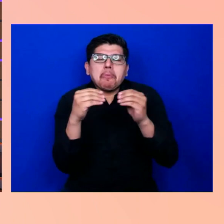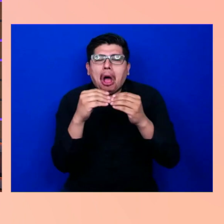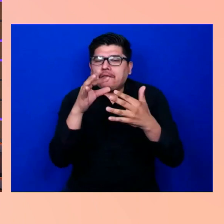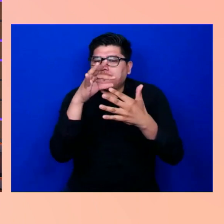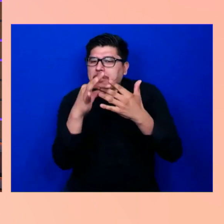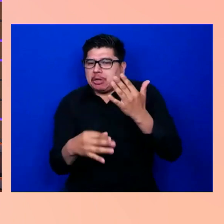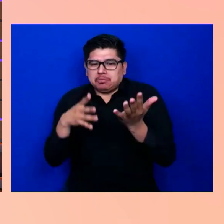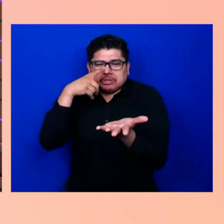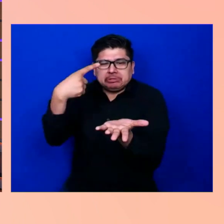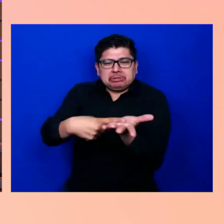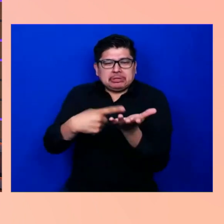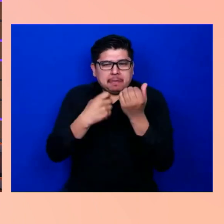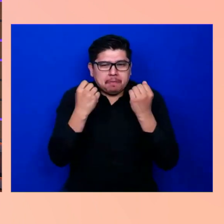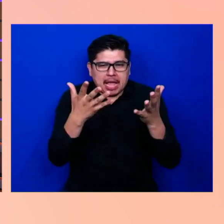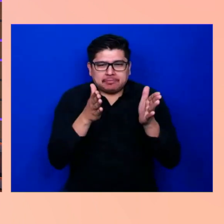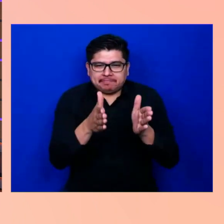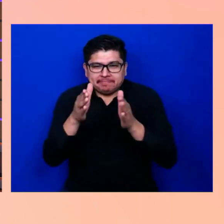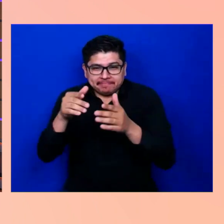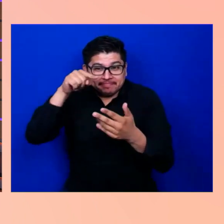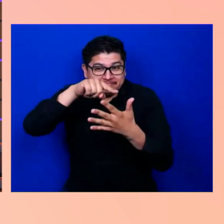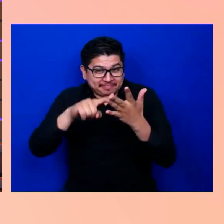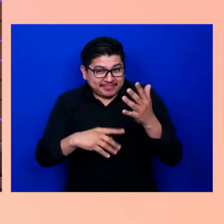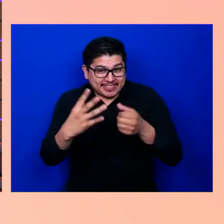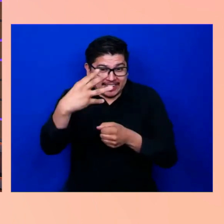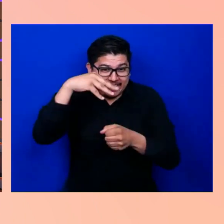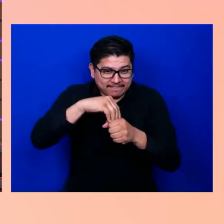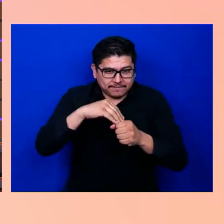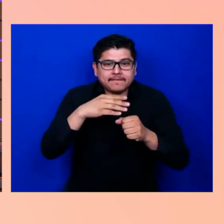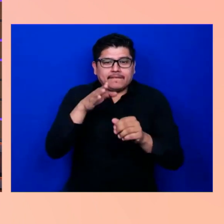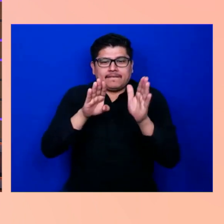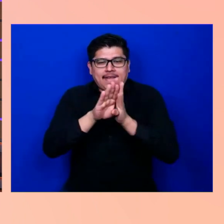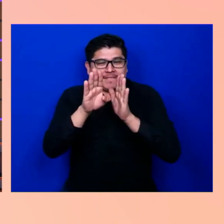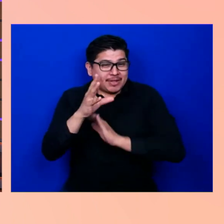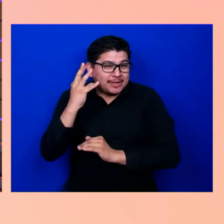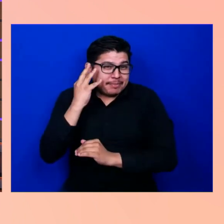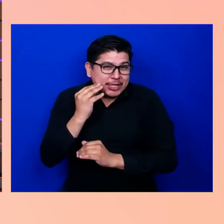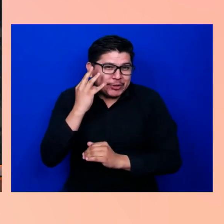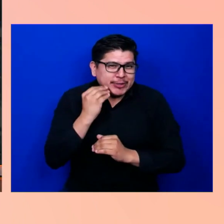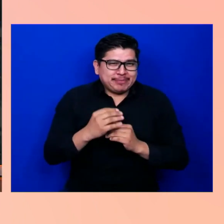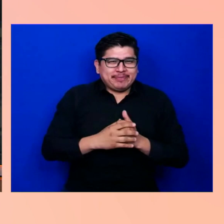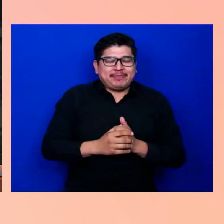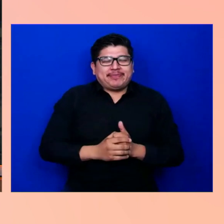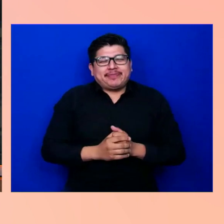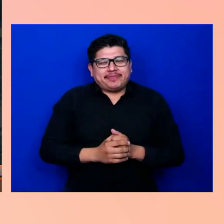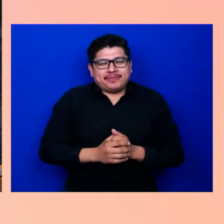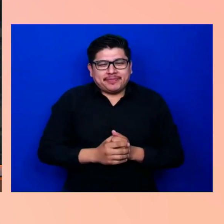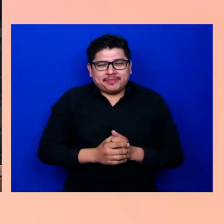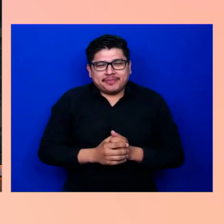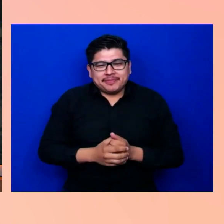inclusive developer experiences. Over to you, Jenny. Jenny Lay-Flurrie: Thank you,